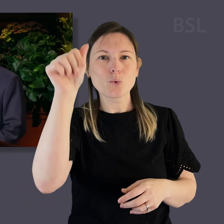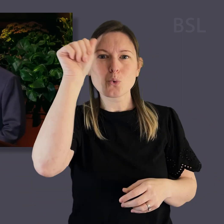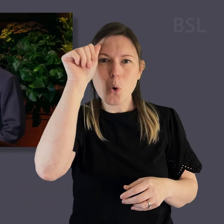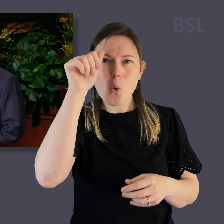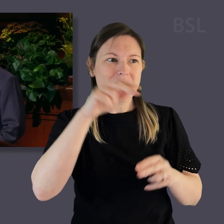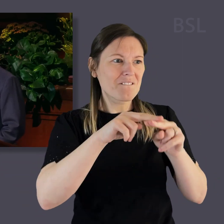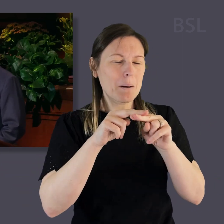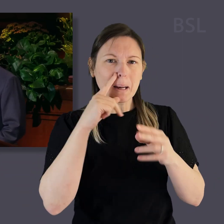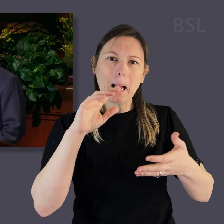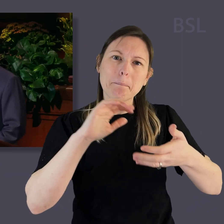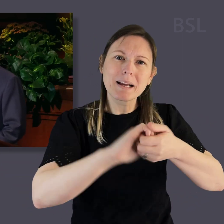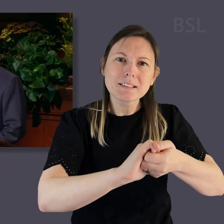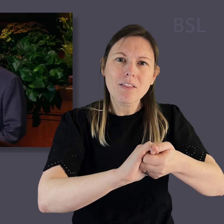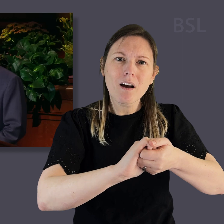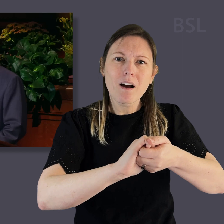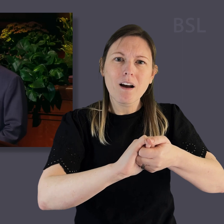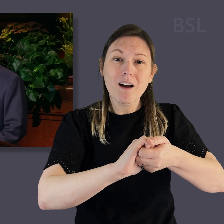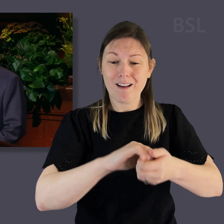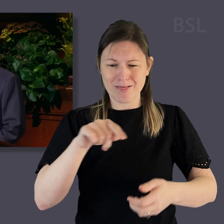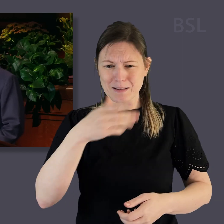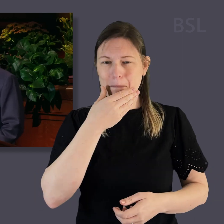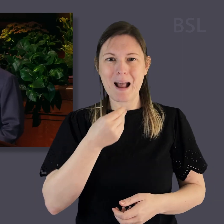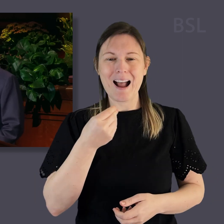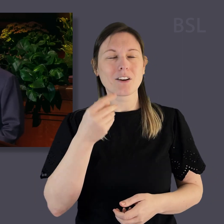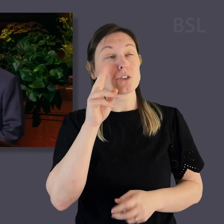What a powerful observation! This man was not moved simply